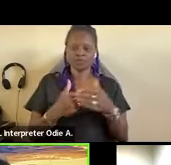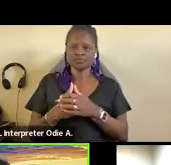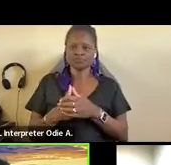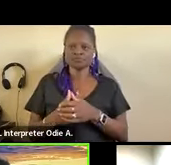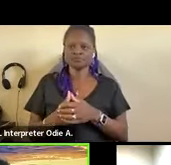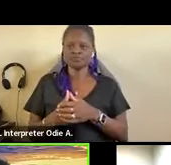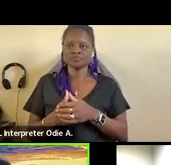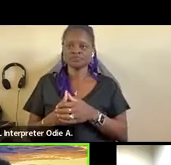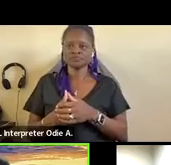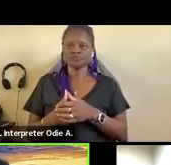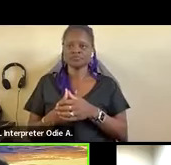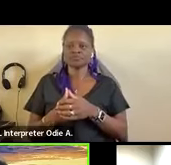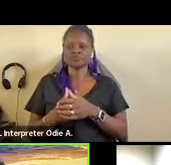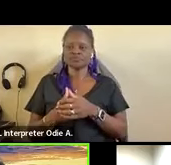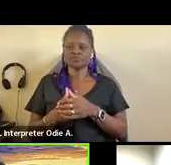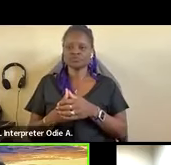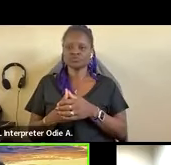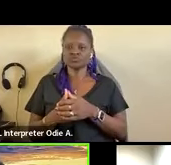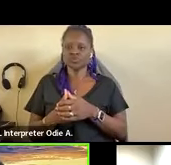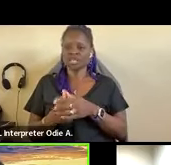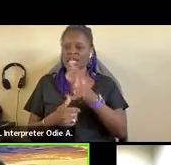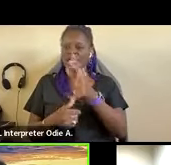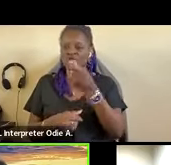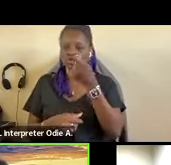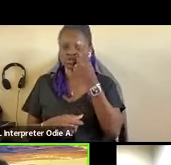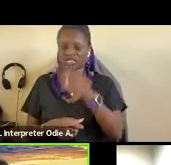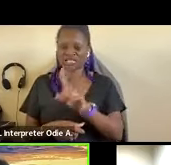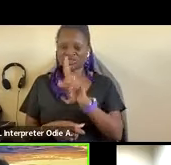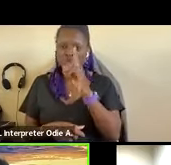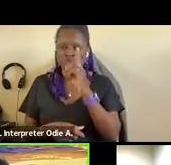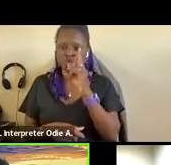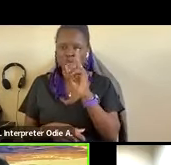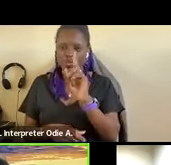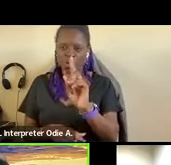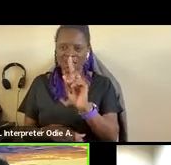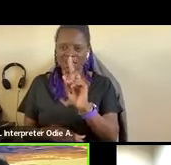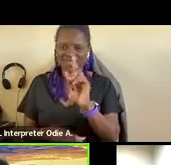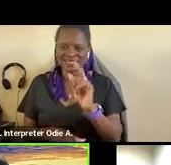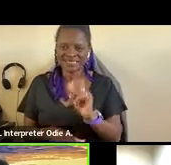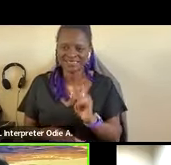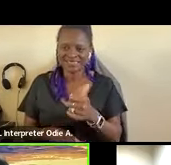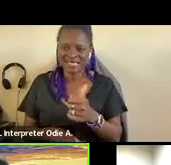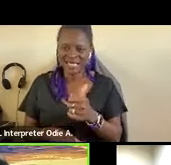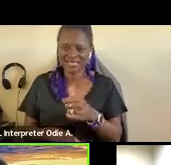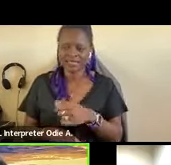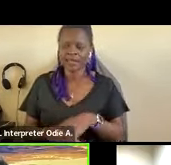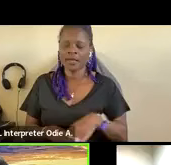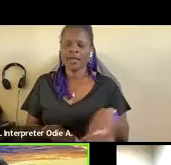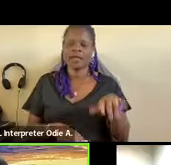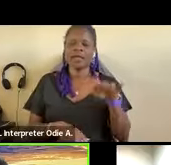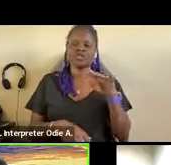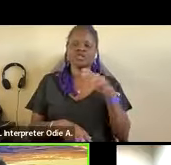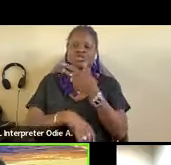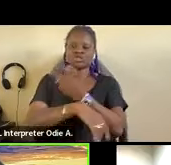Each of these doses is one 10th of the dose given to adults. Moderna vaccine is a two shot series given